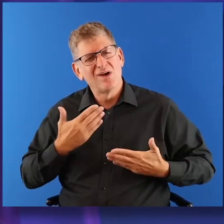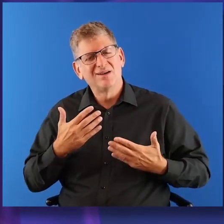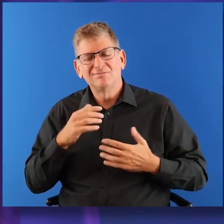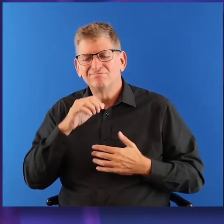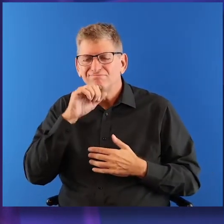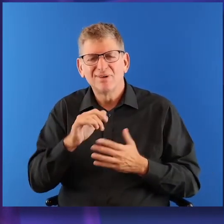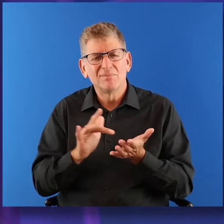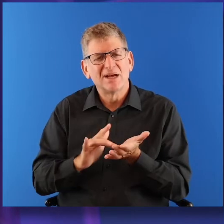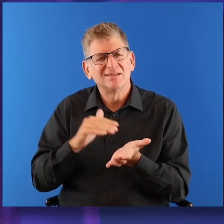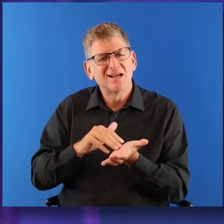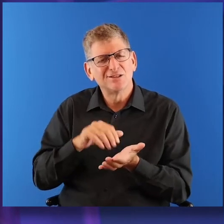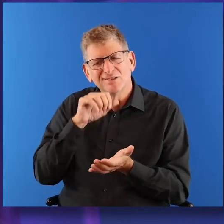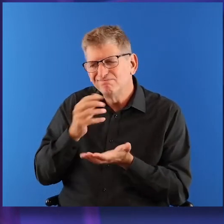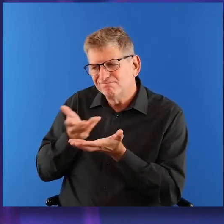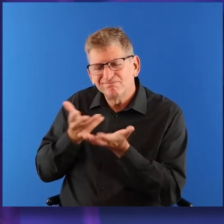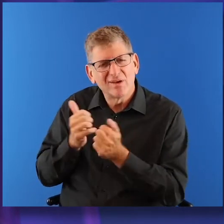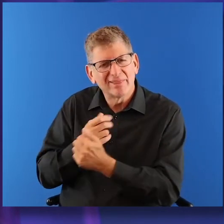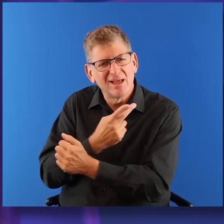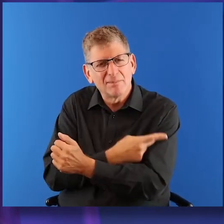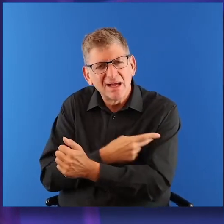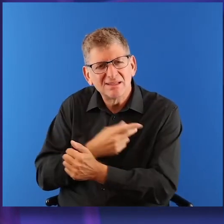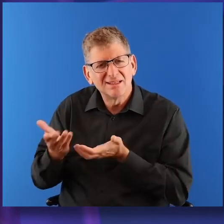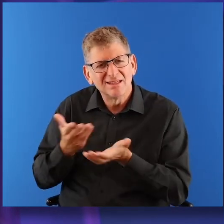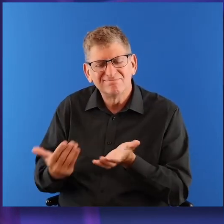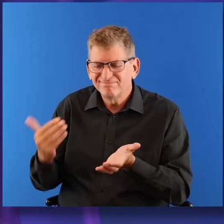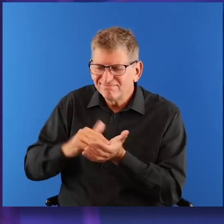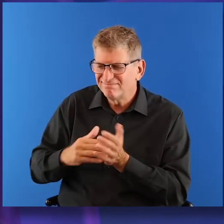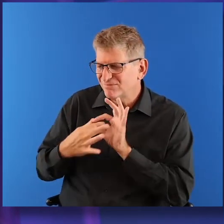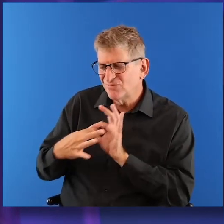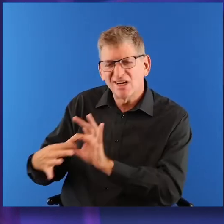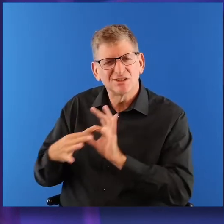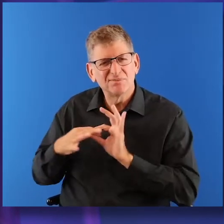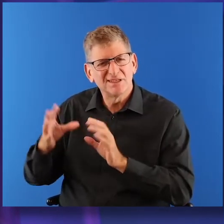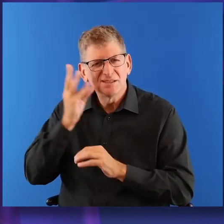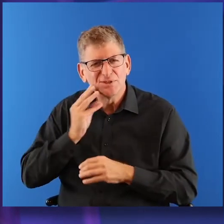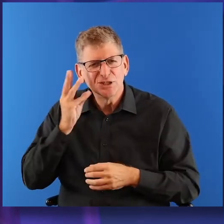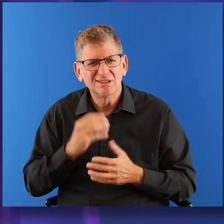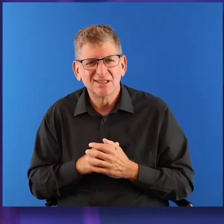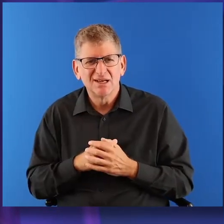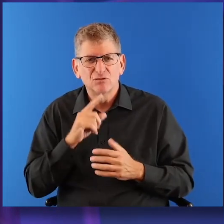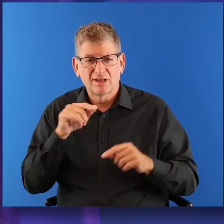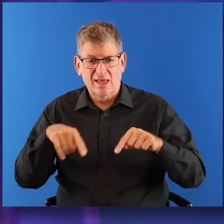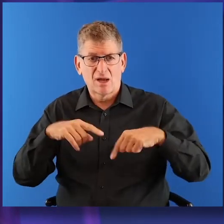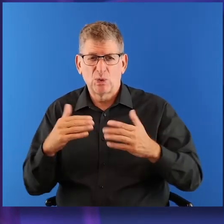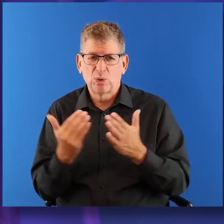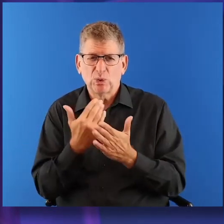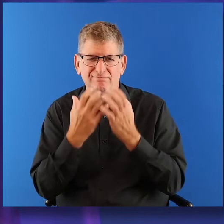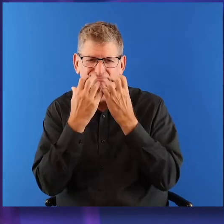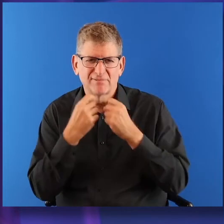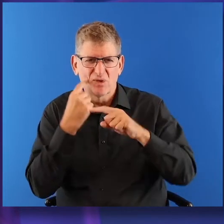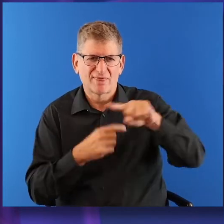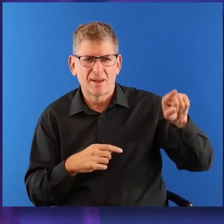a great restoring that patient-provider experience. That was so new and dear to them.